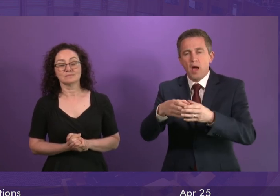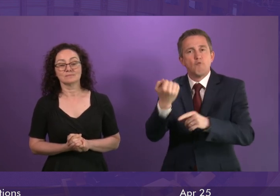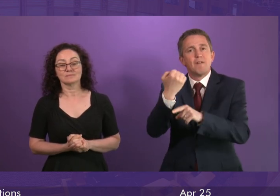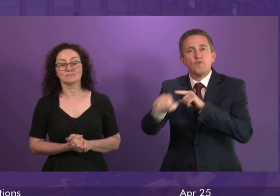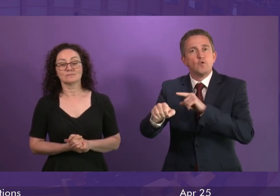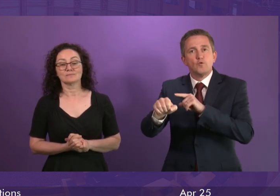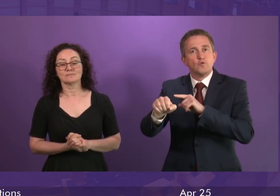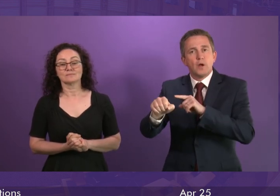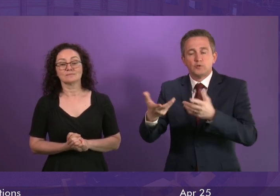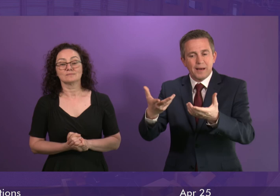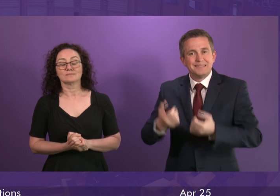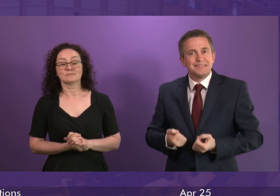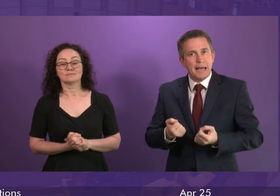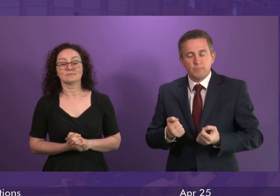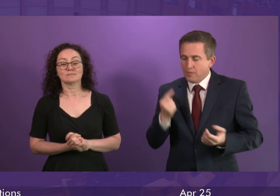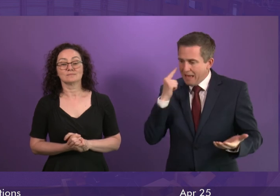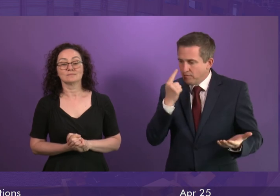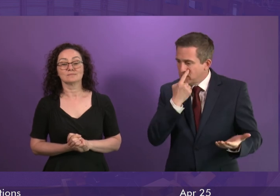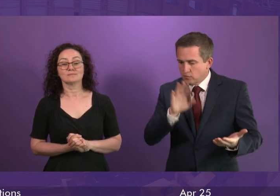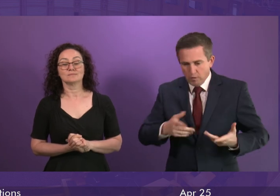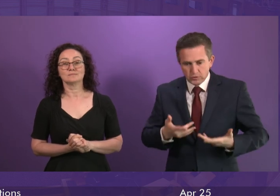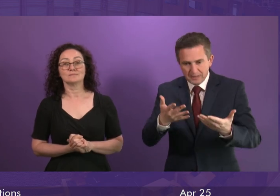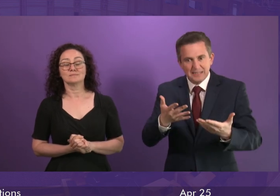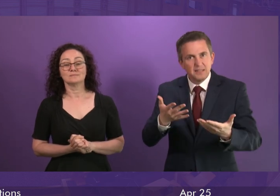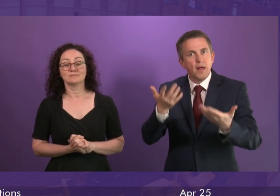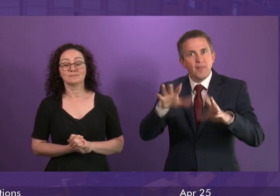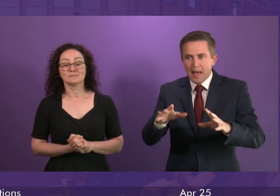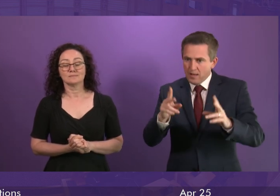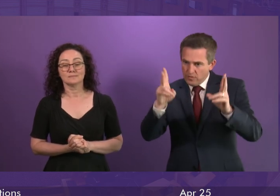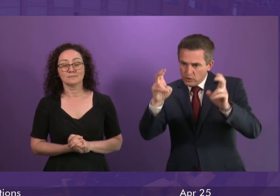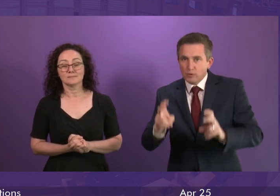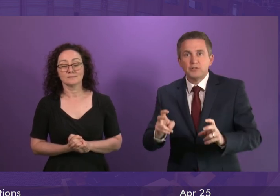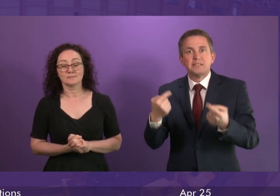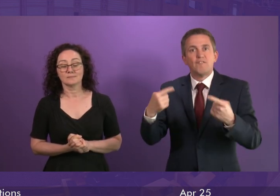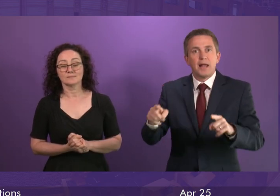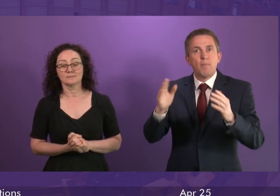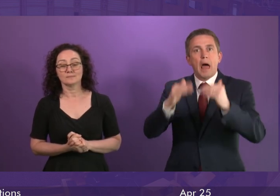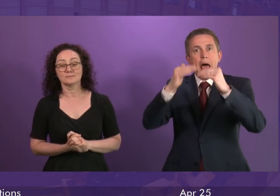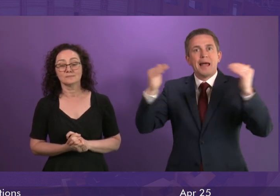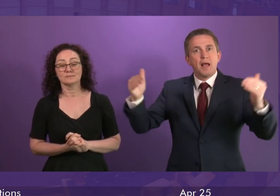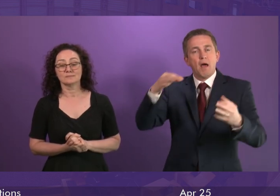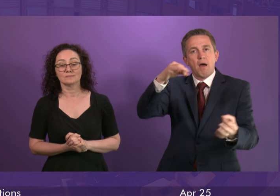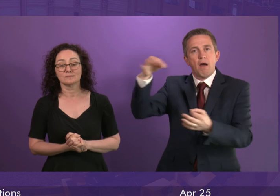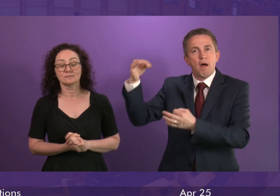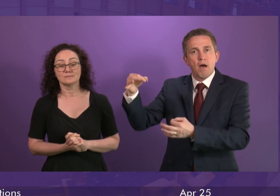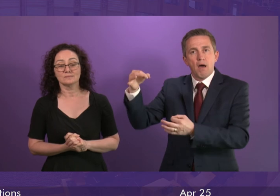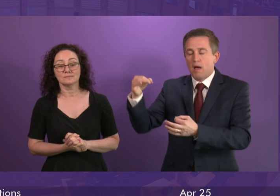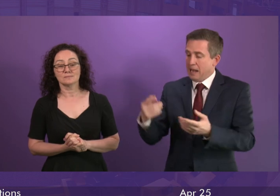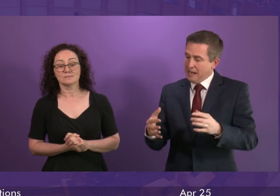of studies have now shown, which is that the number of subjects on offer to young people, particularly at higher level, has a direct correspondence with the level of deprivation